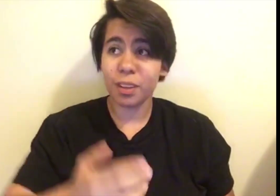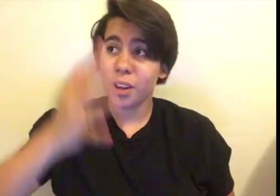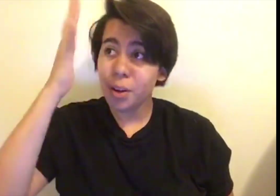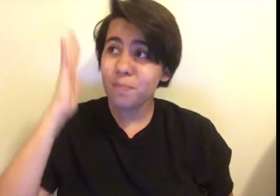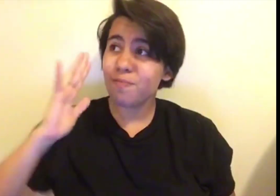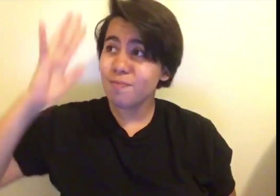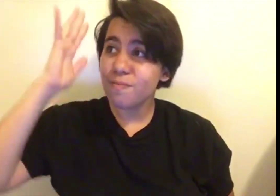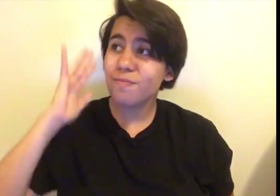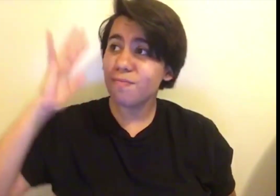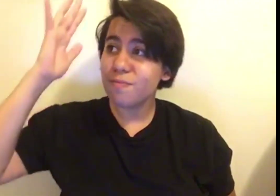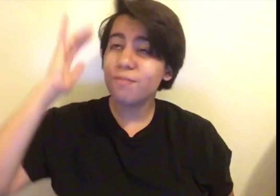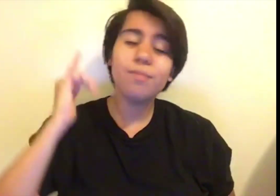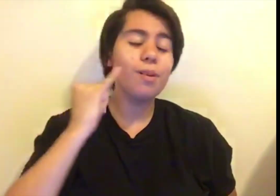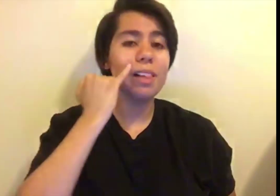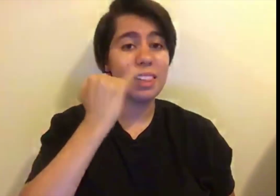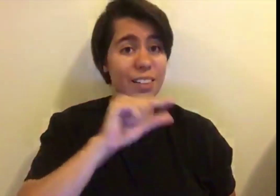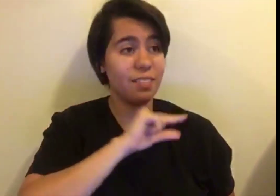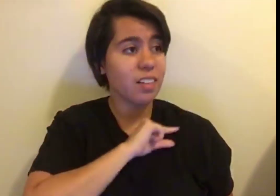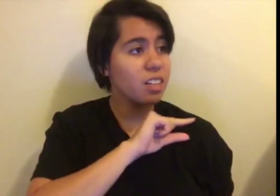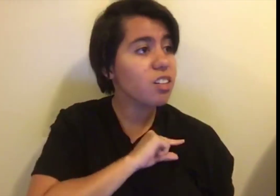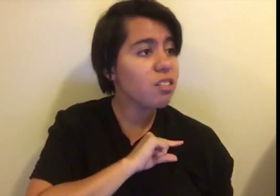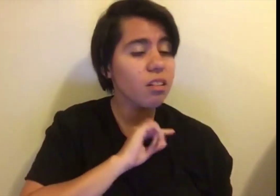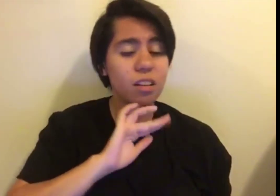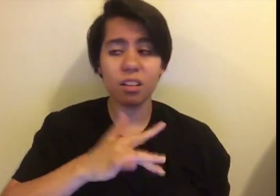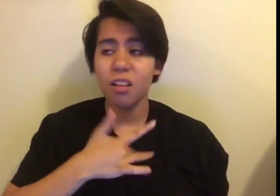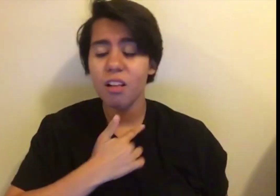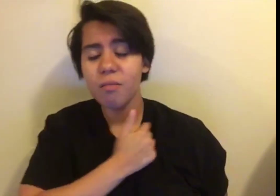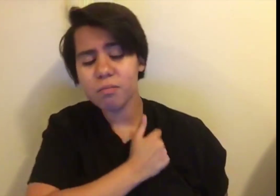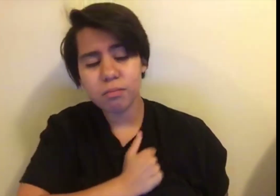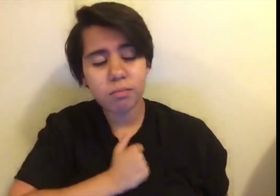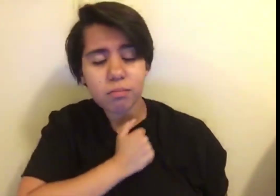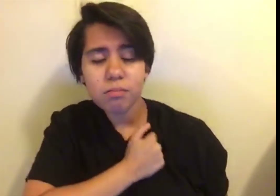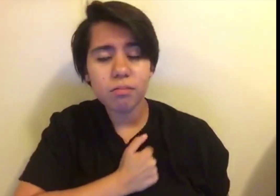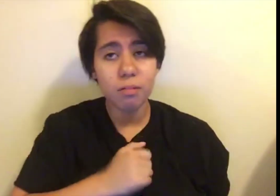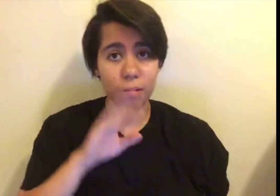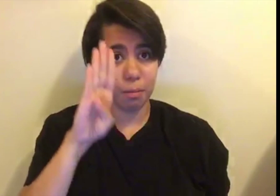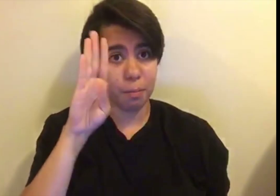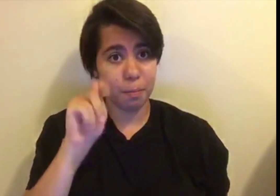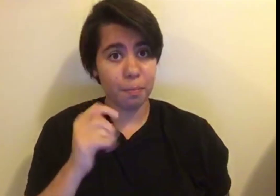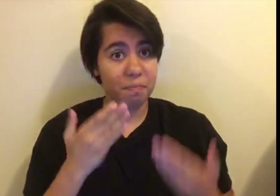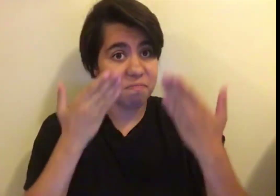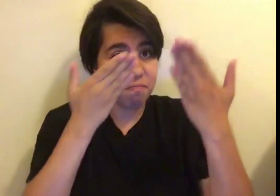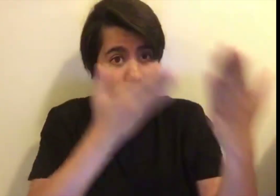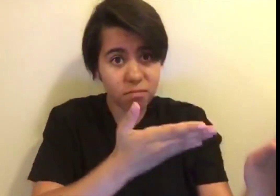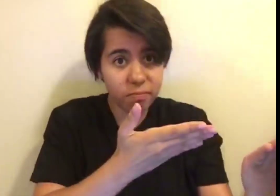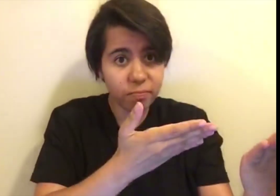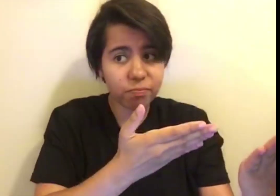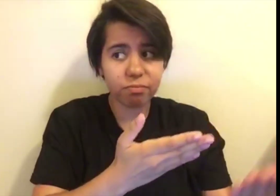Had Brock admitted guilt and remorse and offered to settle early on,